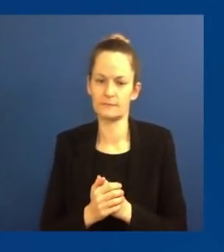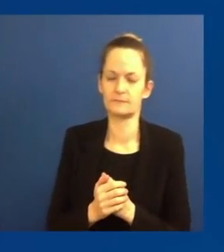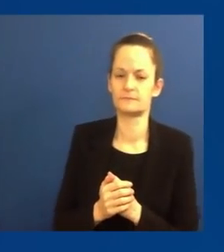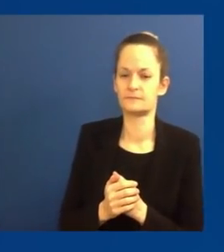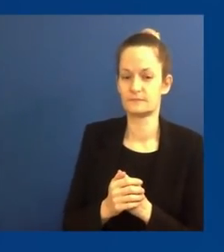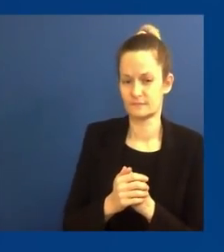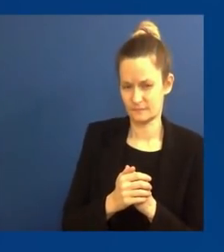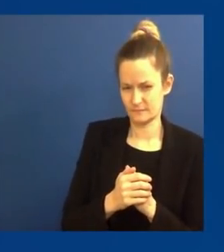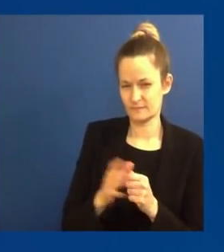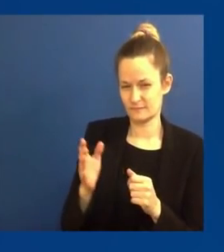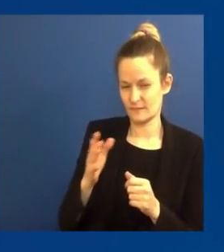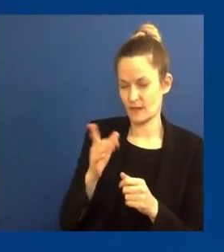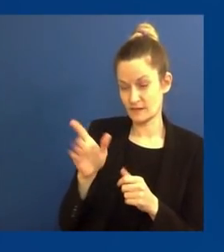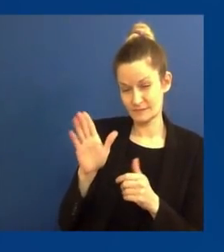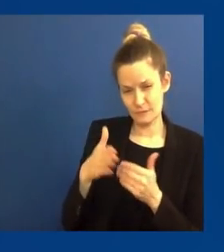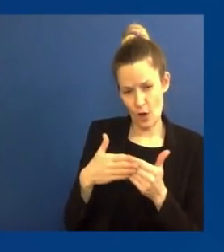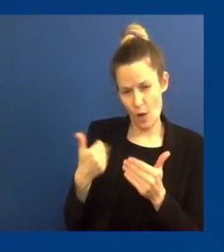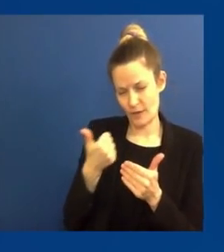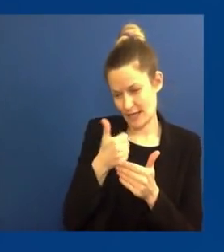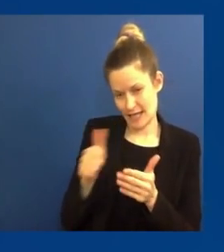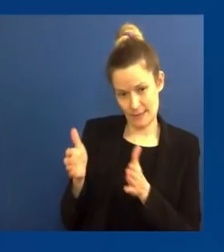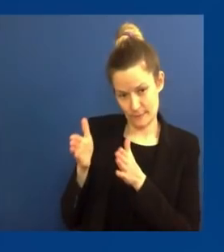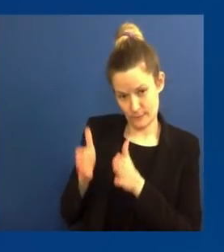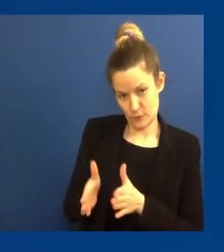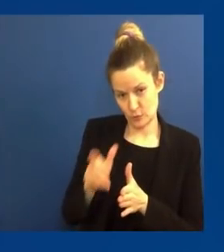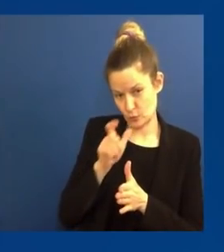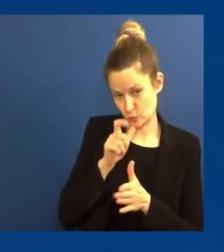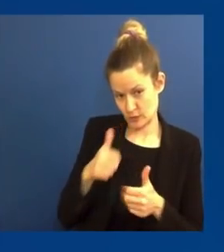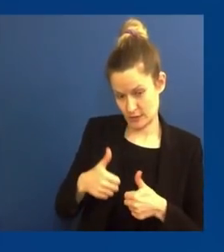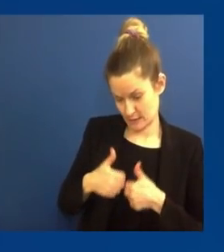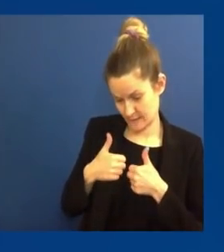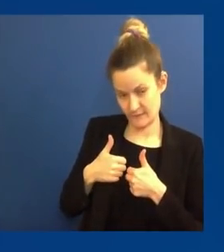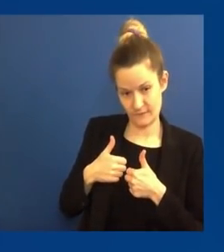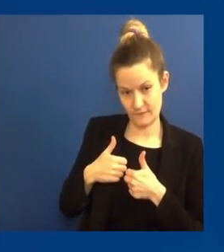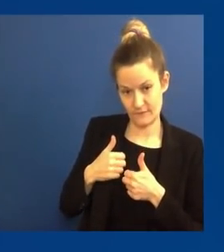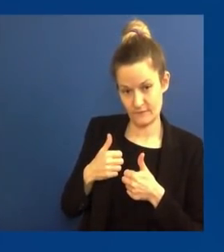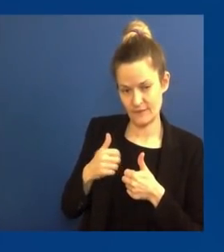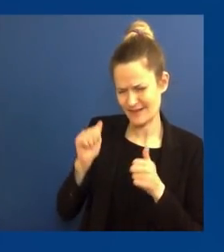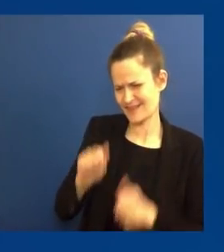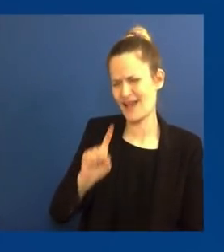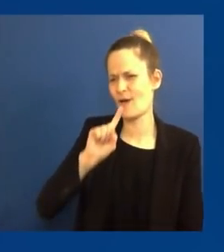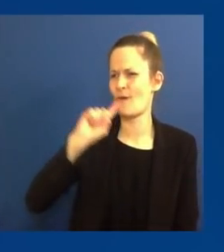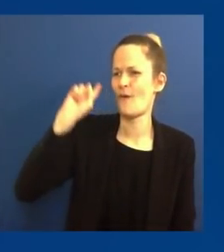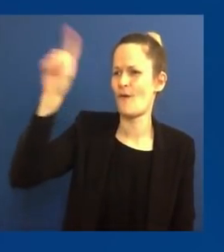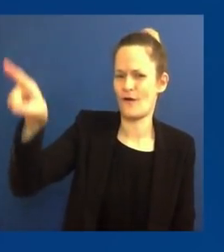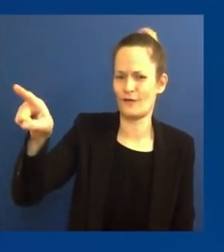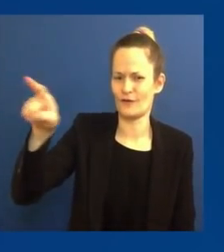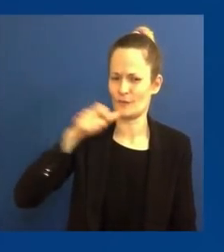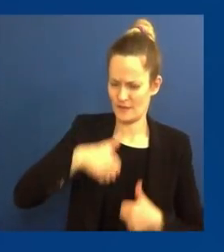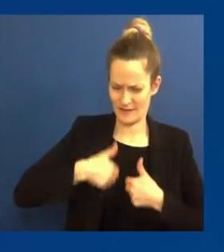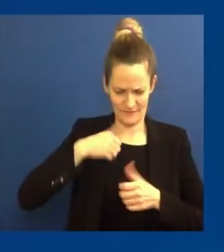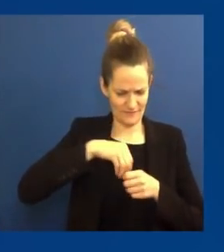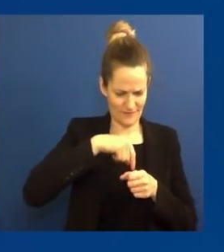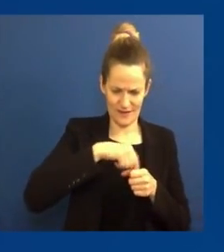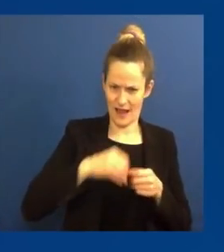is able to order a test. U.S. Postal Service is seeing a very limited number of cases